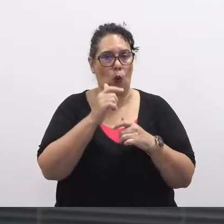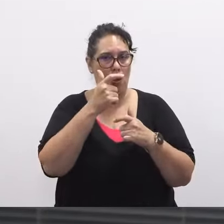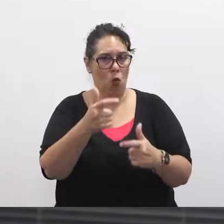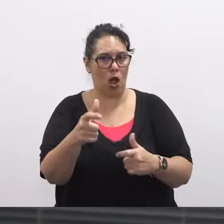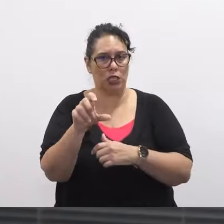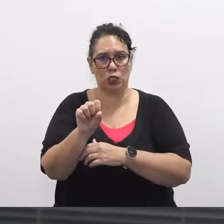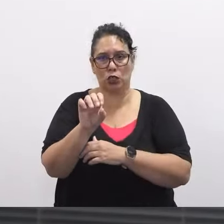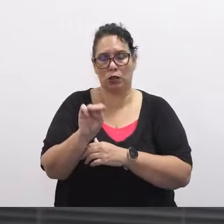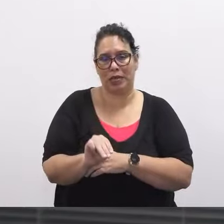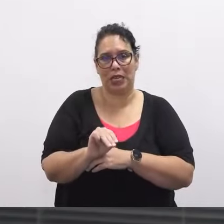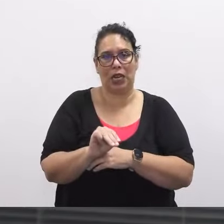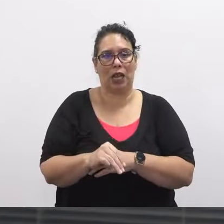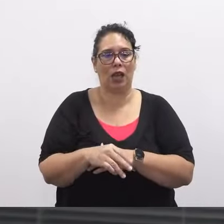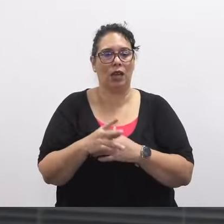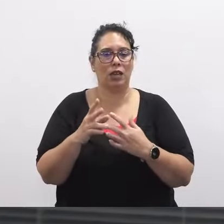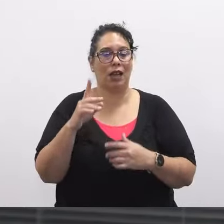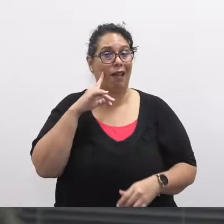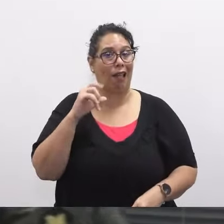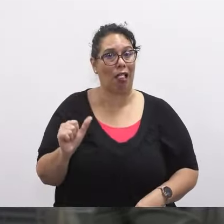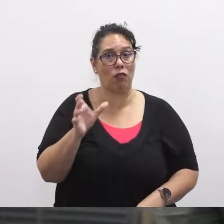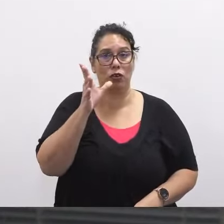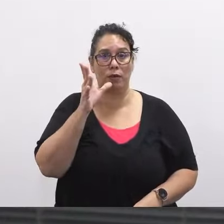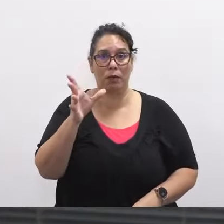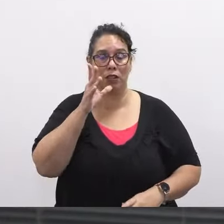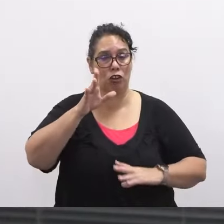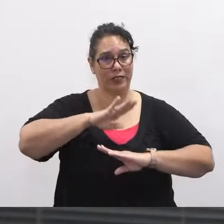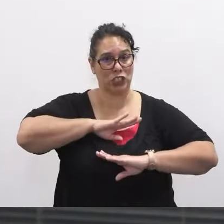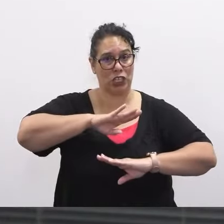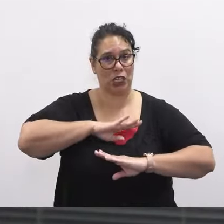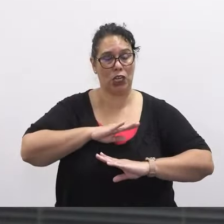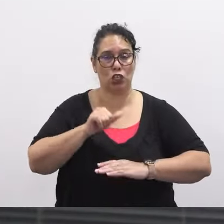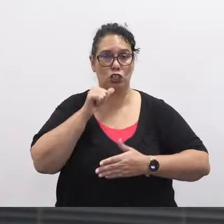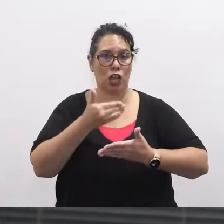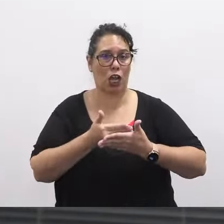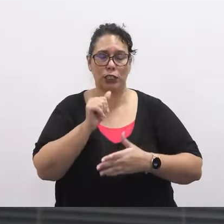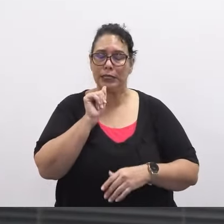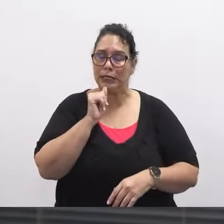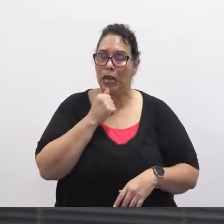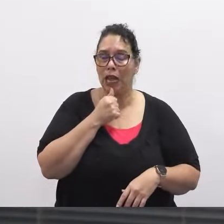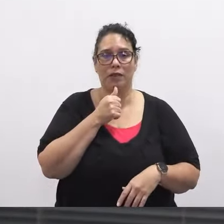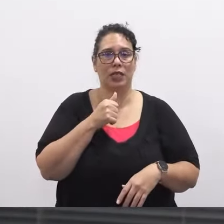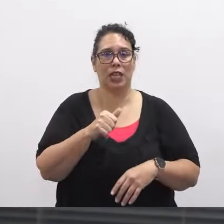the tearful account of a California mother of a cheerleader whose daughter suffered trembling of her right arm